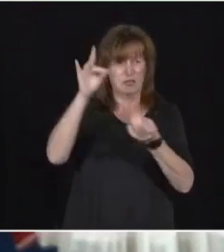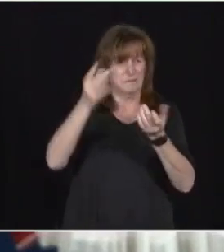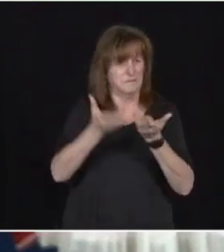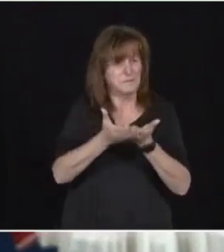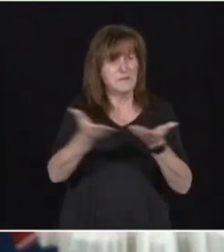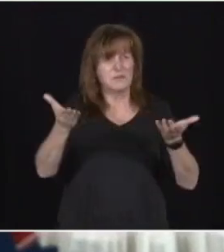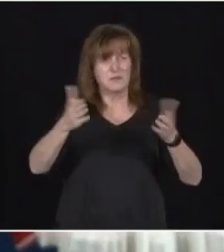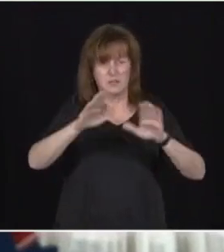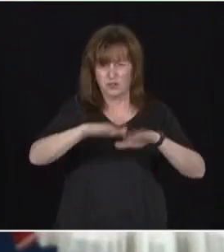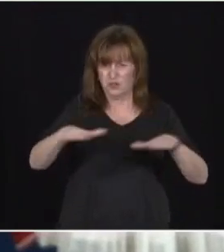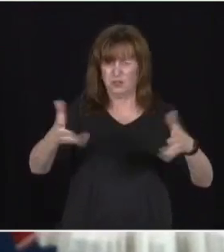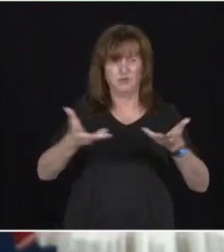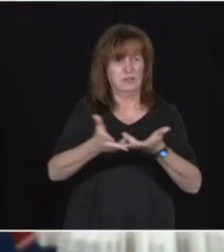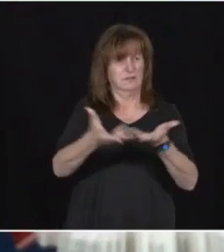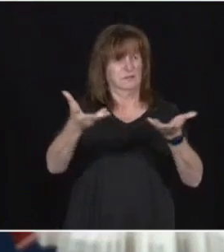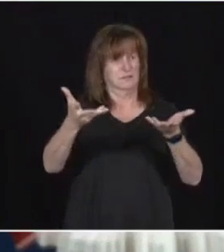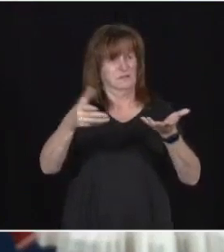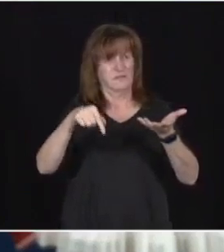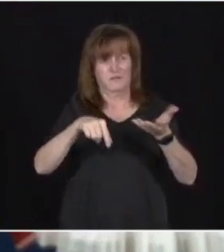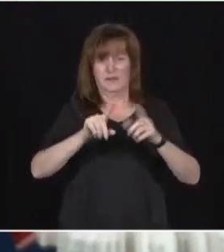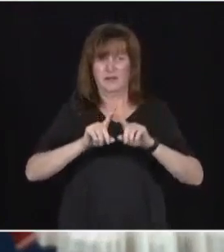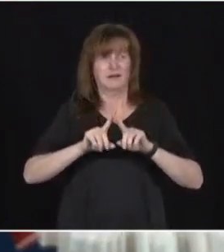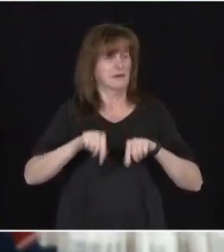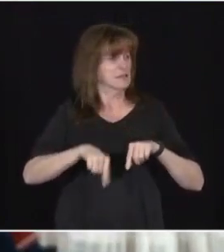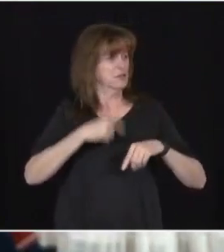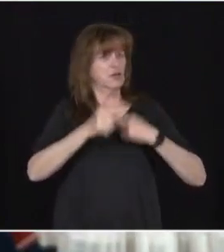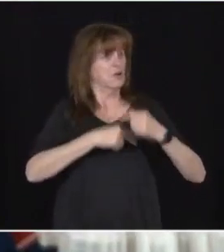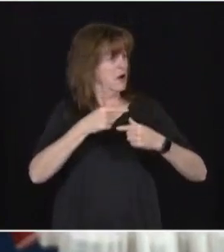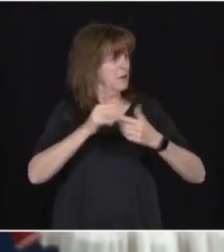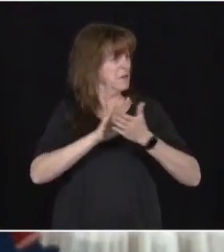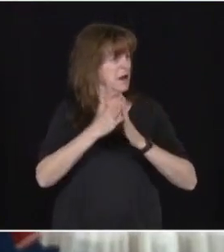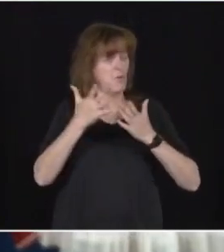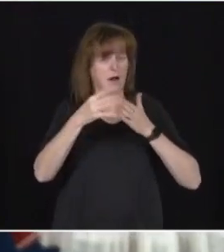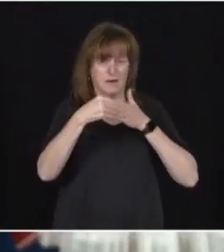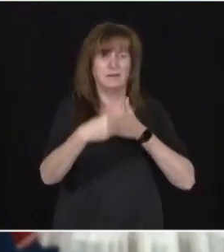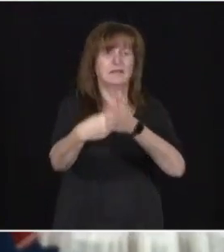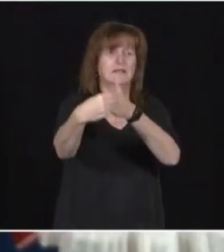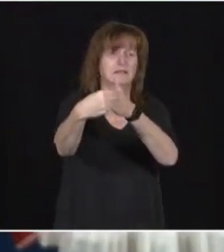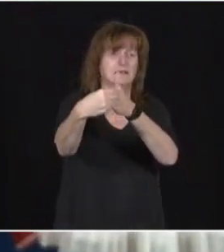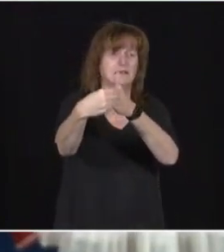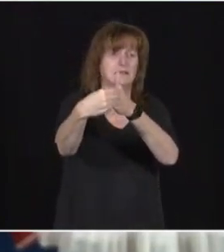the spirit of this province best embraced by the sons and daughters of Ontario, our next generation.